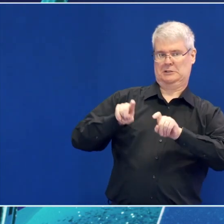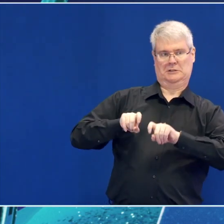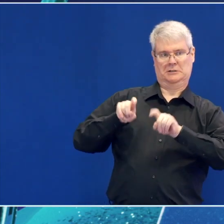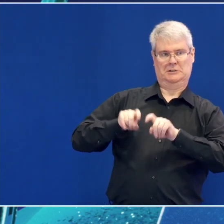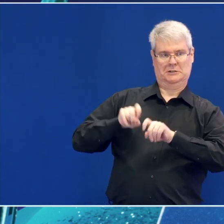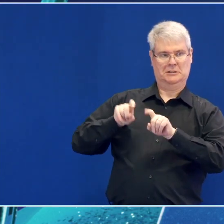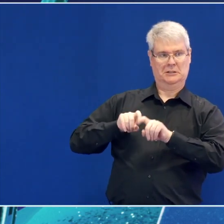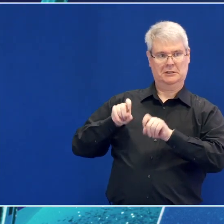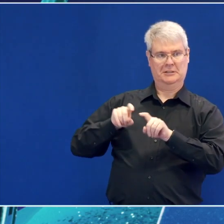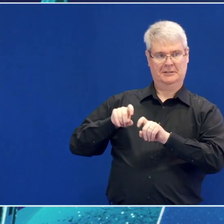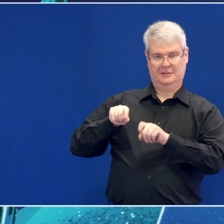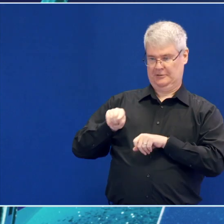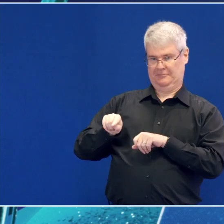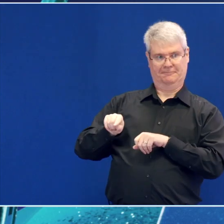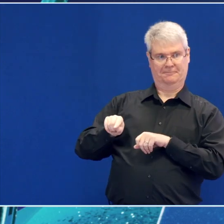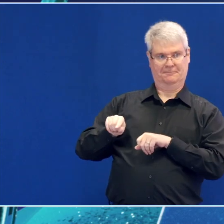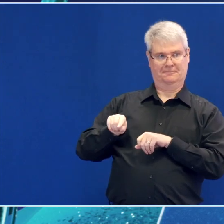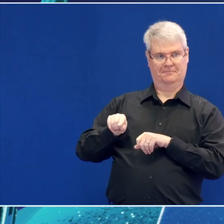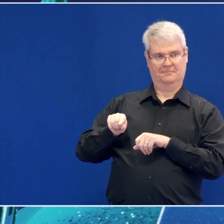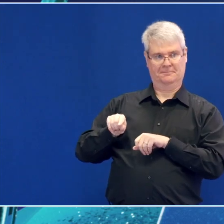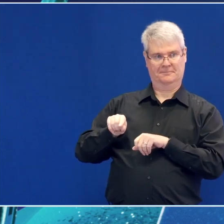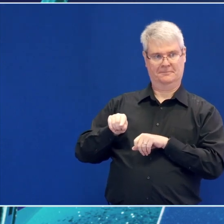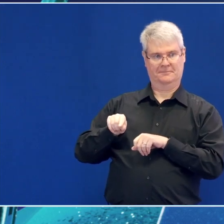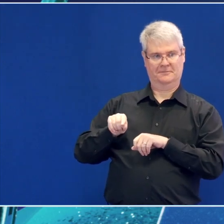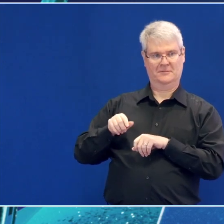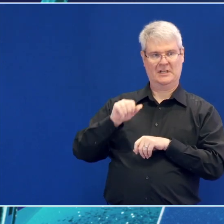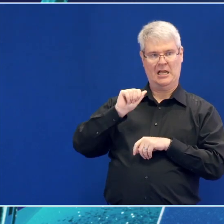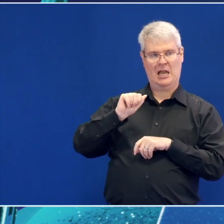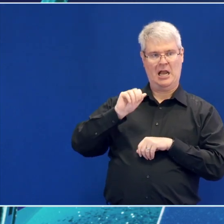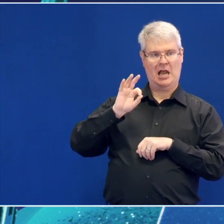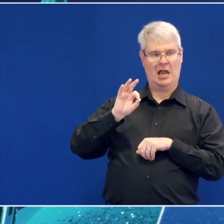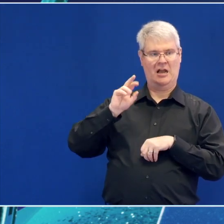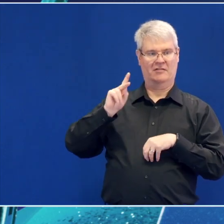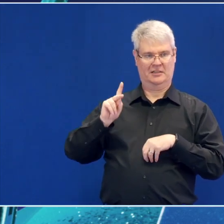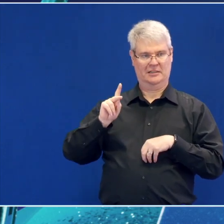"the AFK loop," right, where the human is away from keyboard and the agents are working.